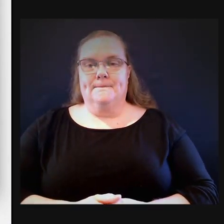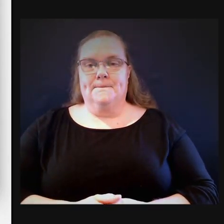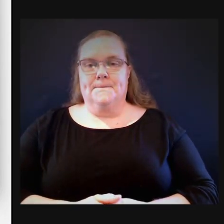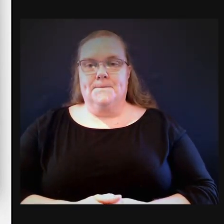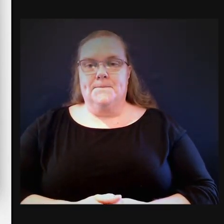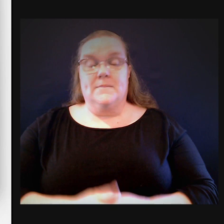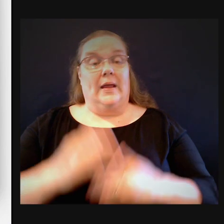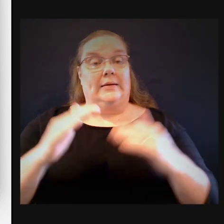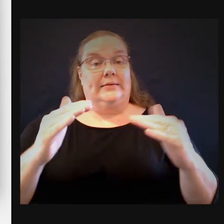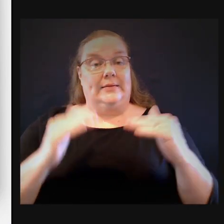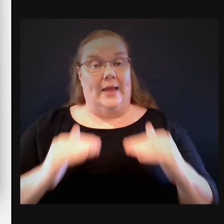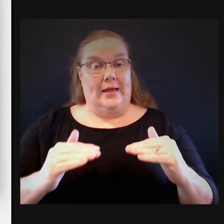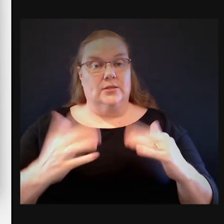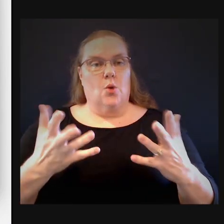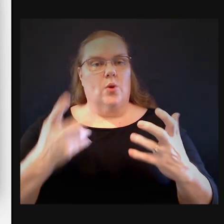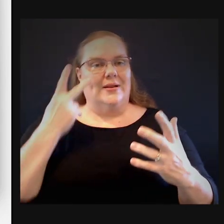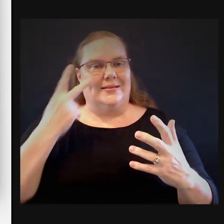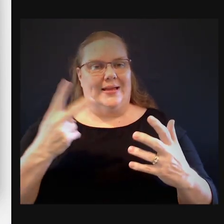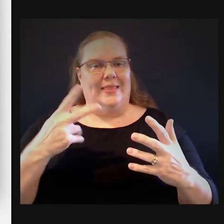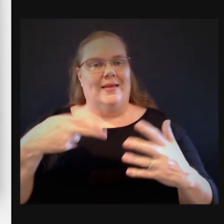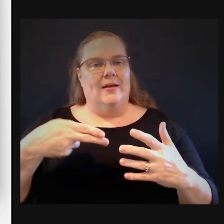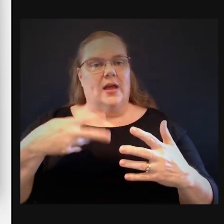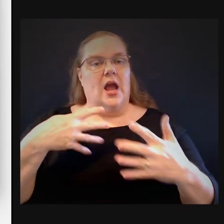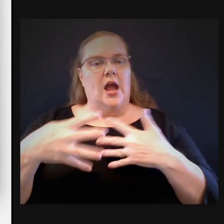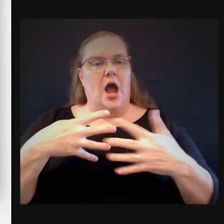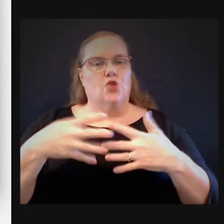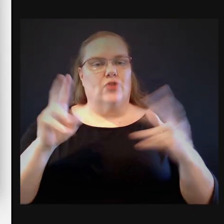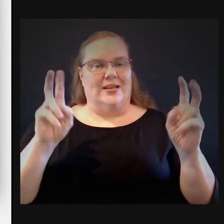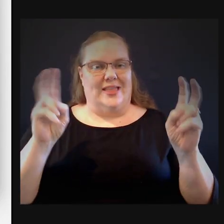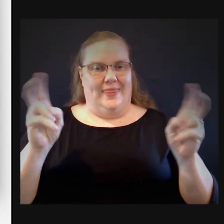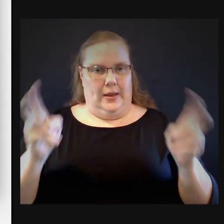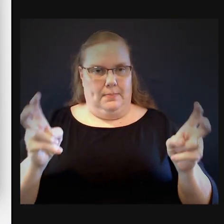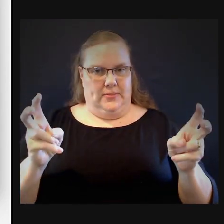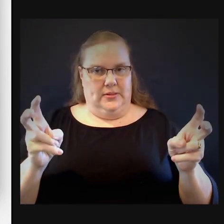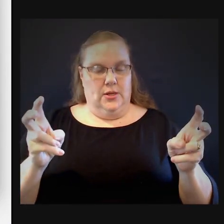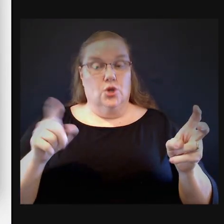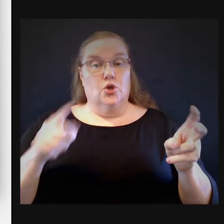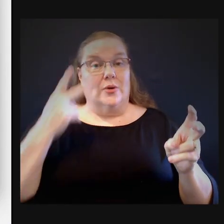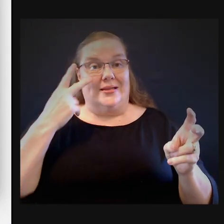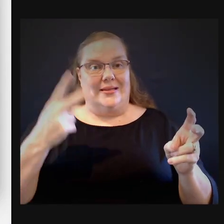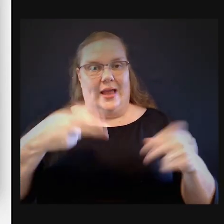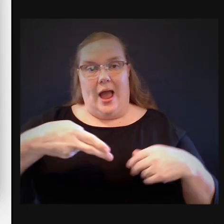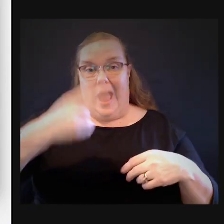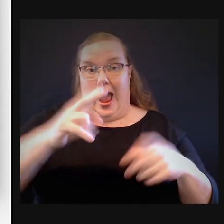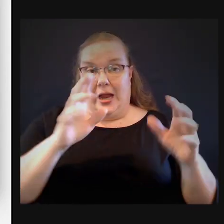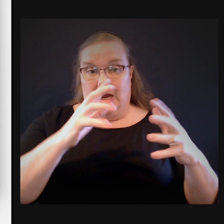Next, let's look at contrast themes, which is where you'll find high contrast themes